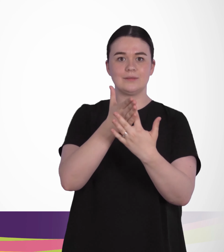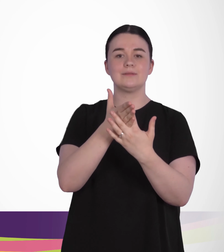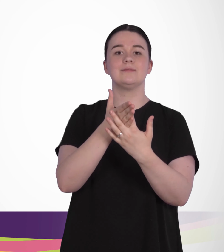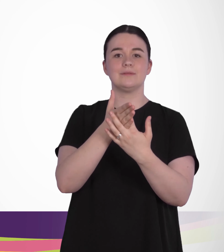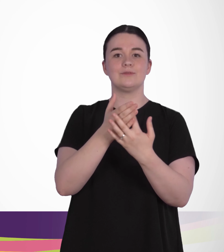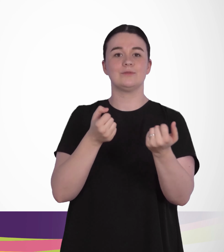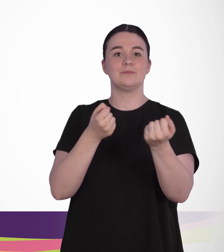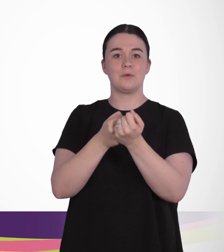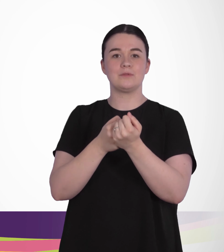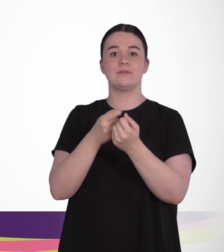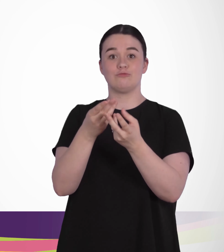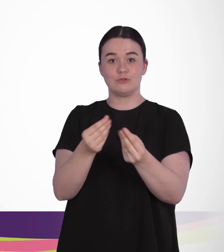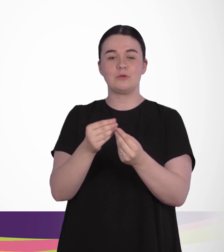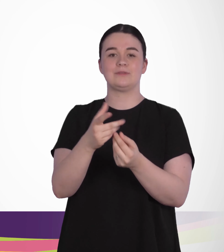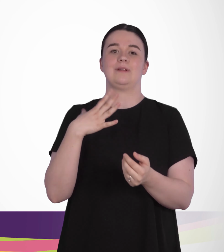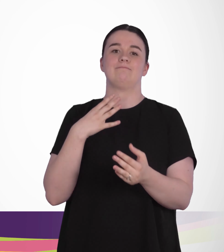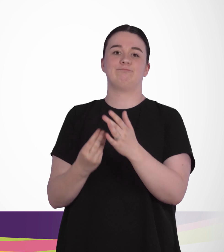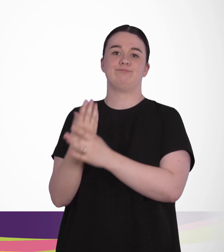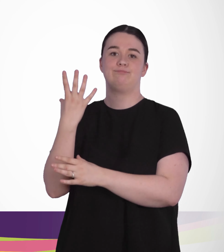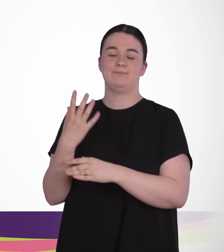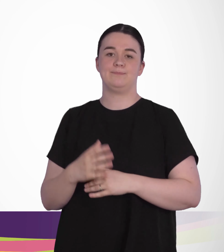families can access the support and resources they need to flourish.